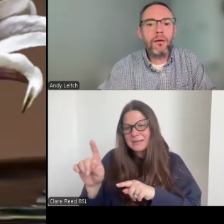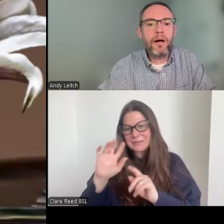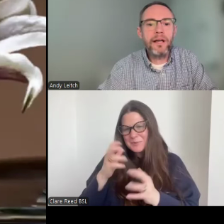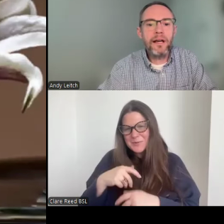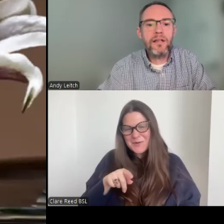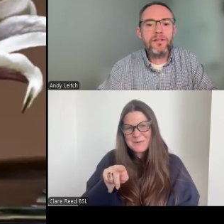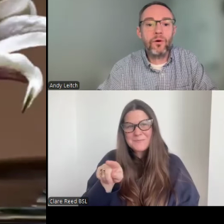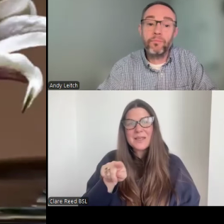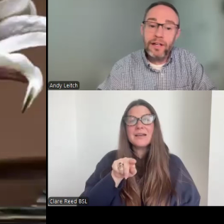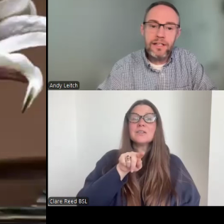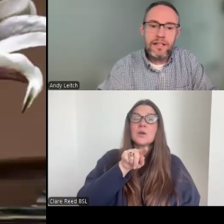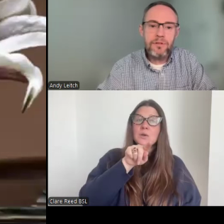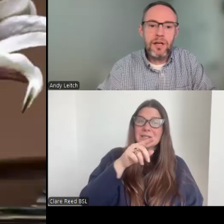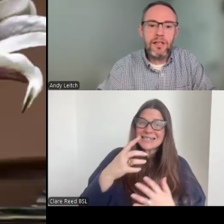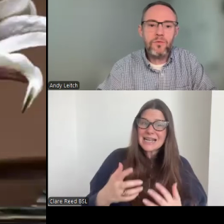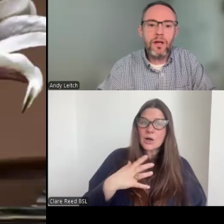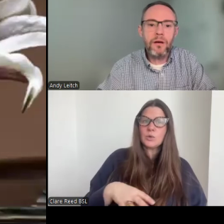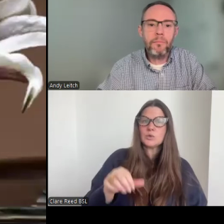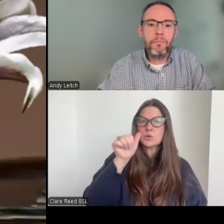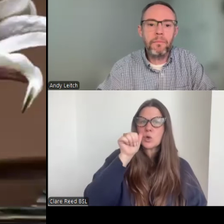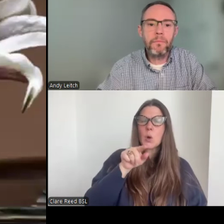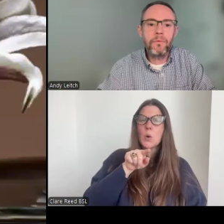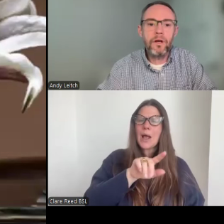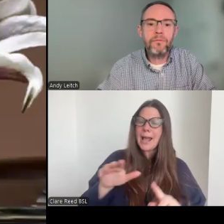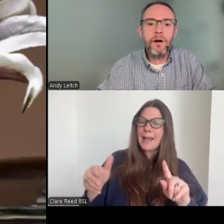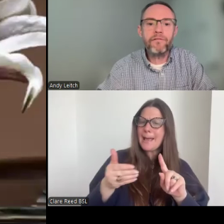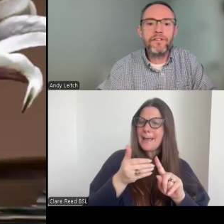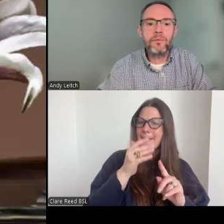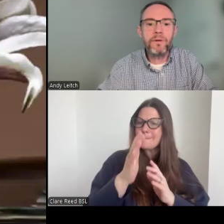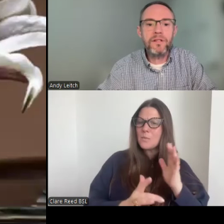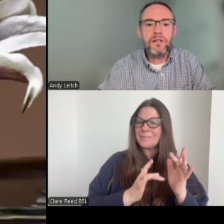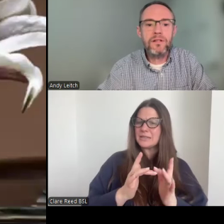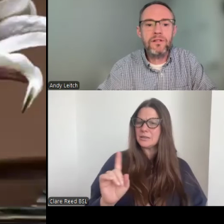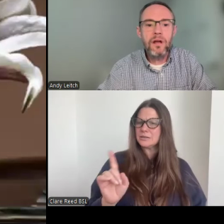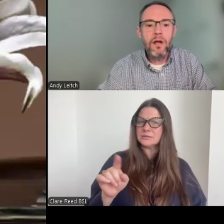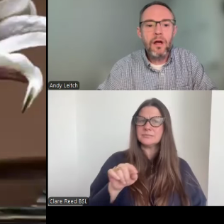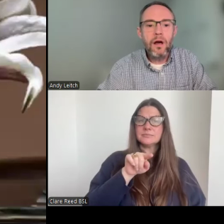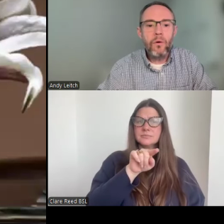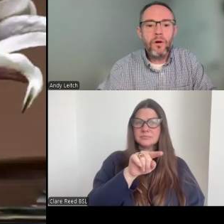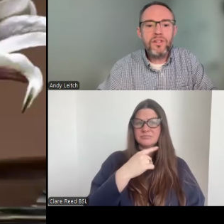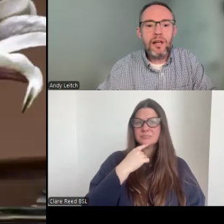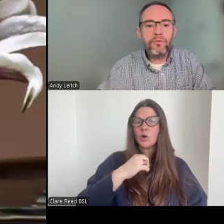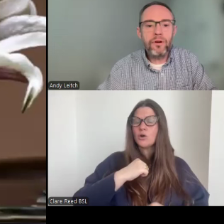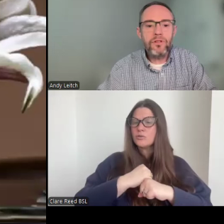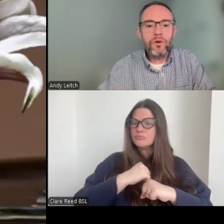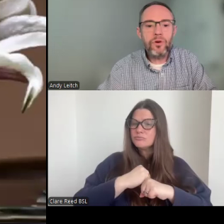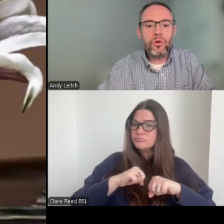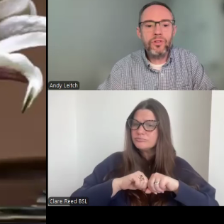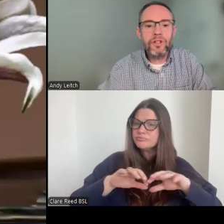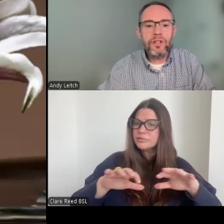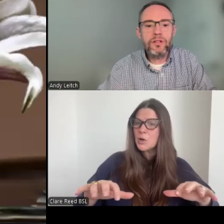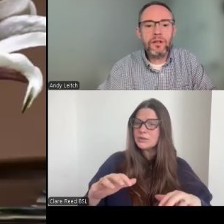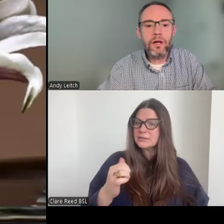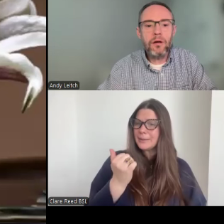In my case, or Brandy Snap's case, we're going to promote a physical business. We're not selling products or courses.